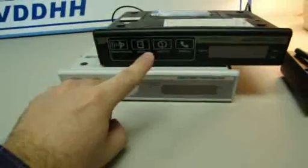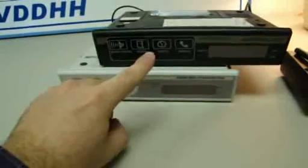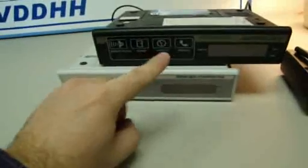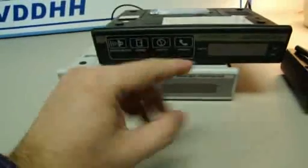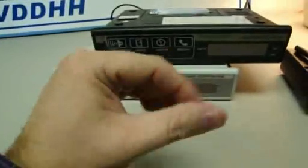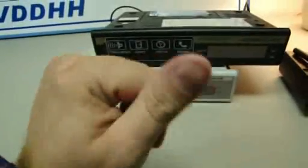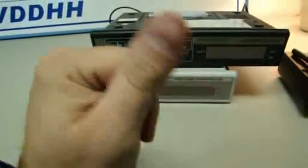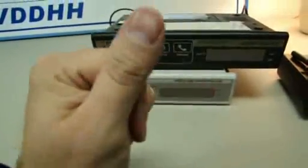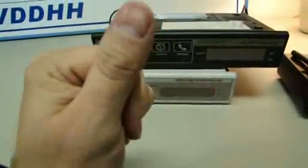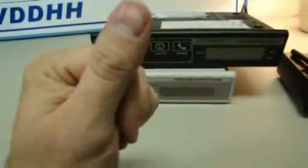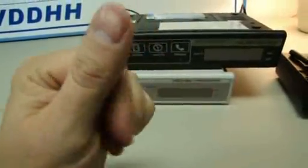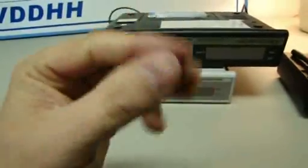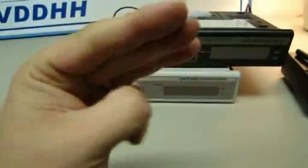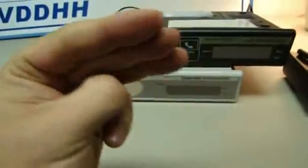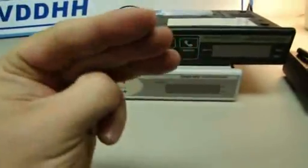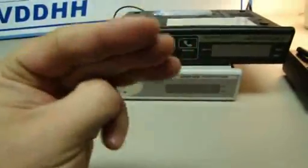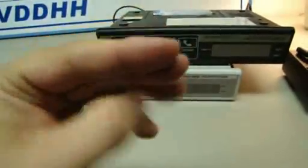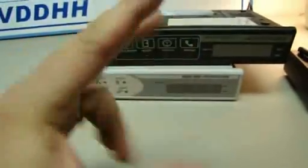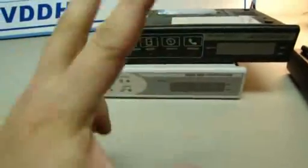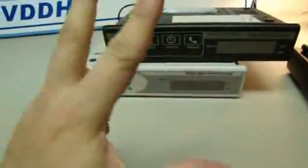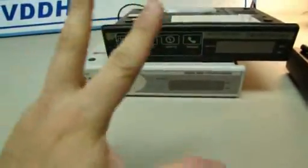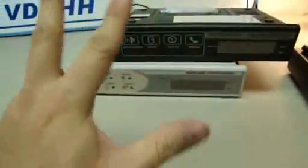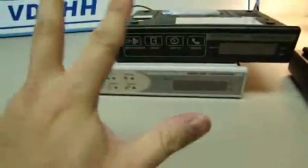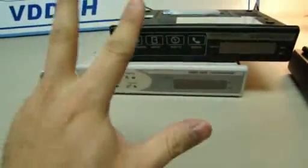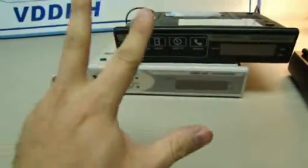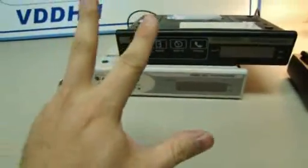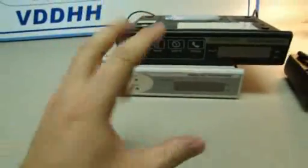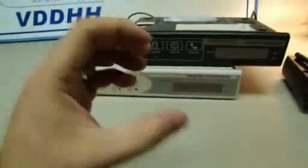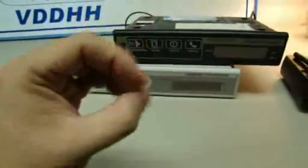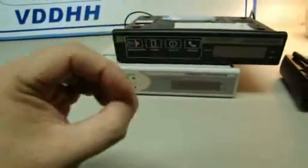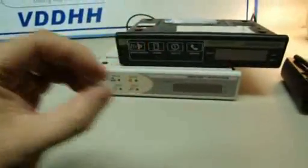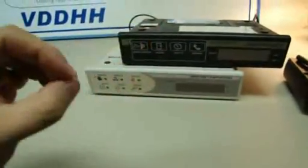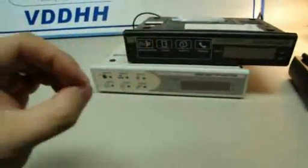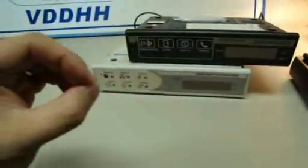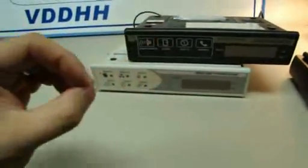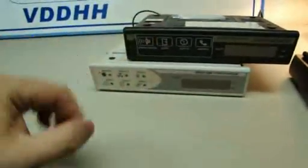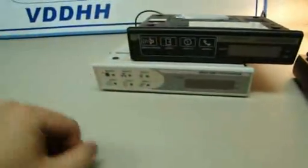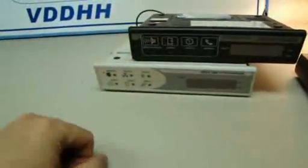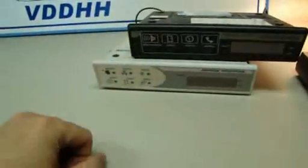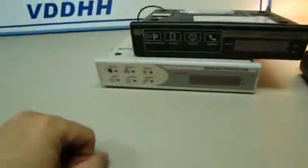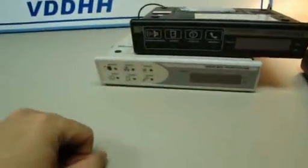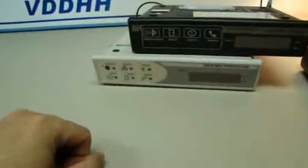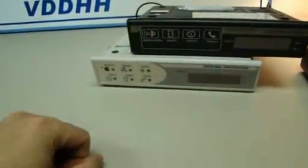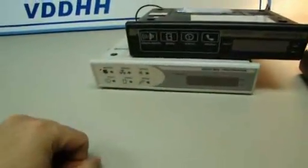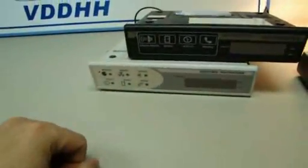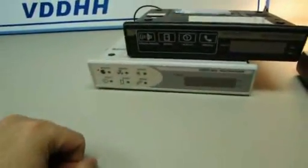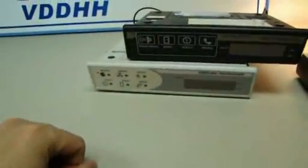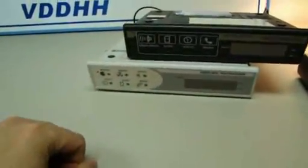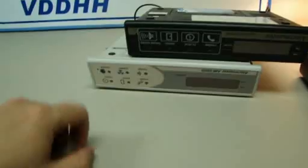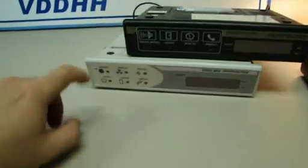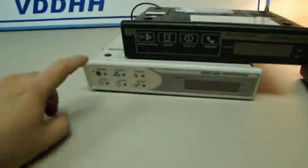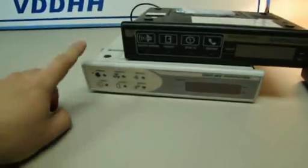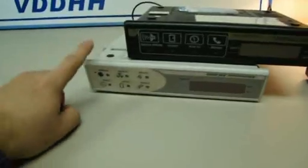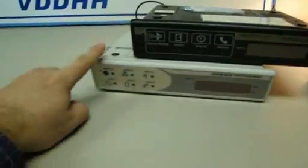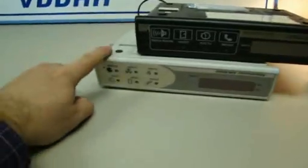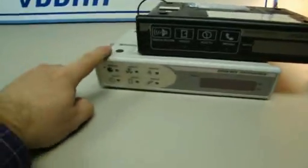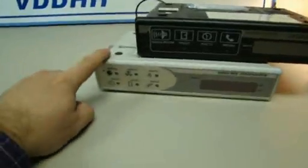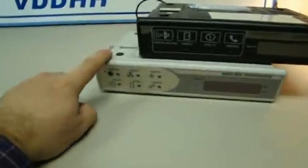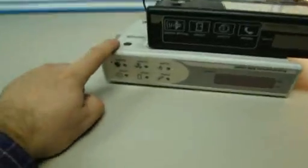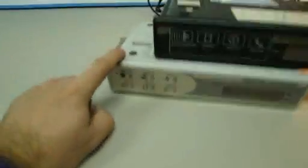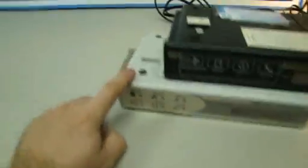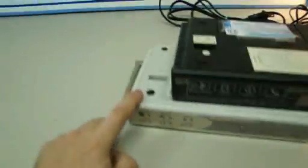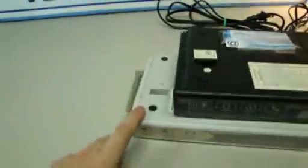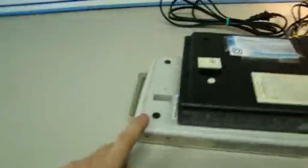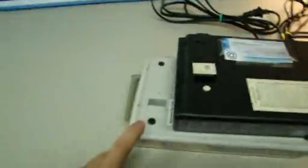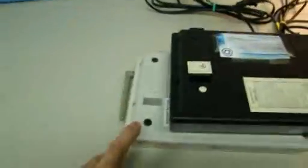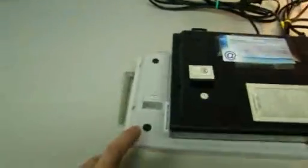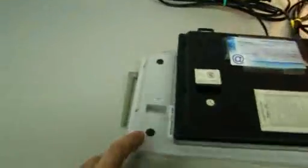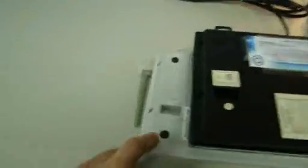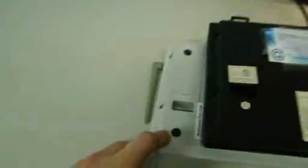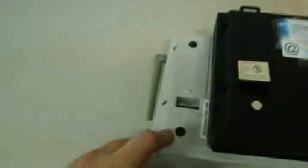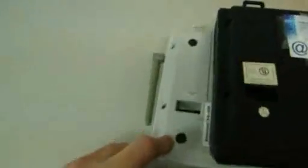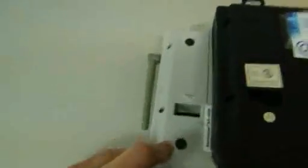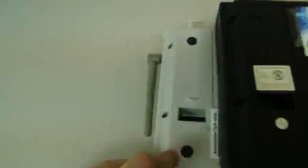AM-300 (black one)